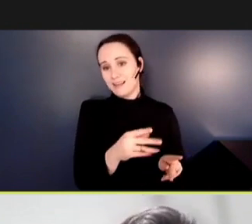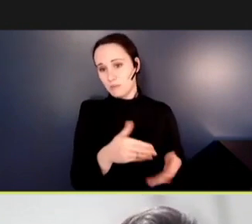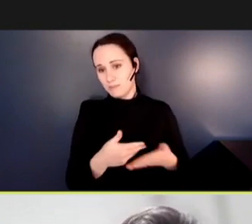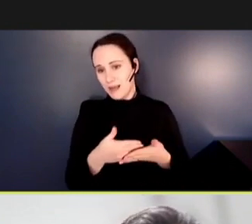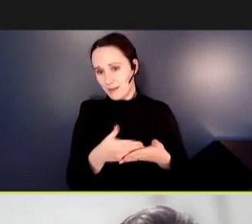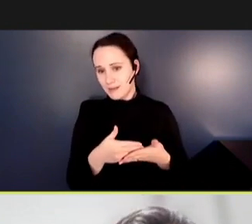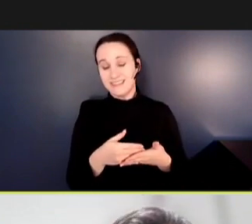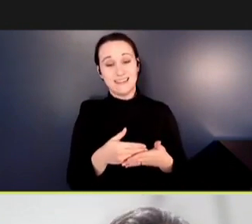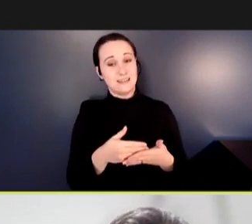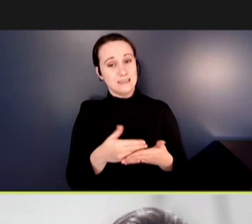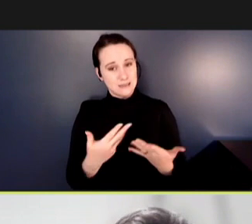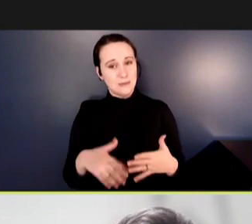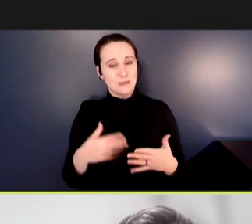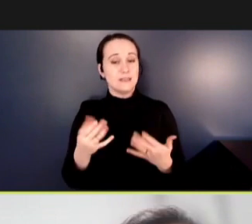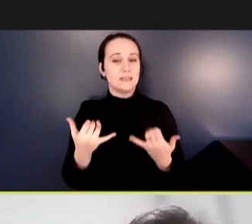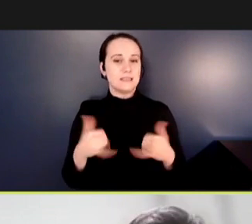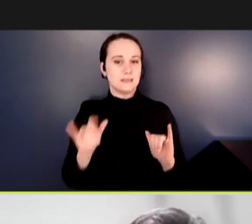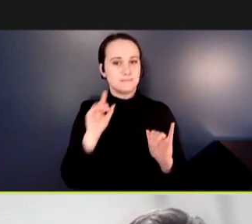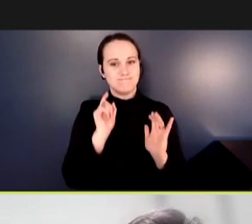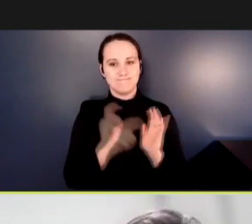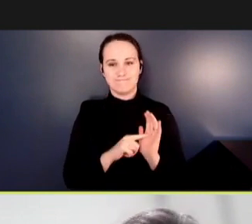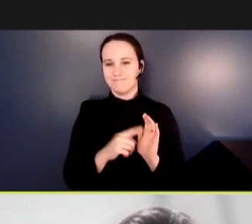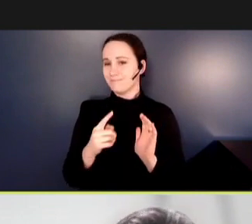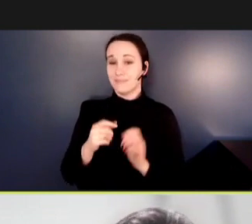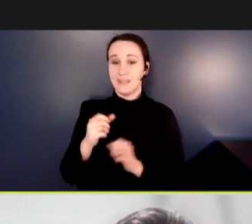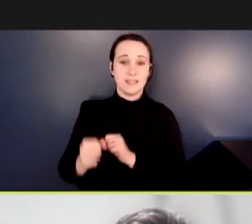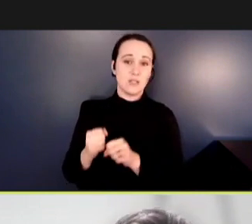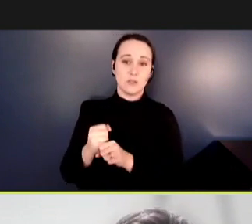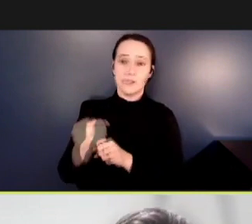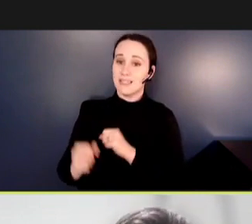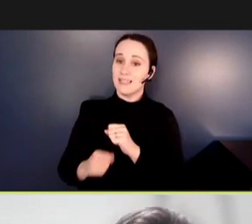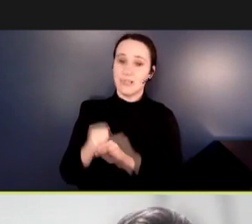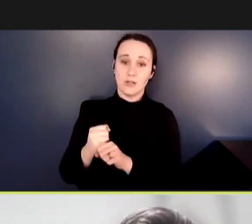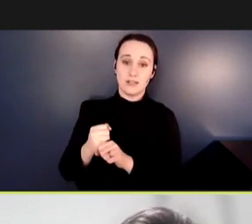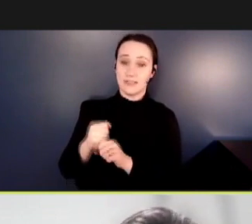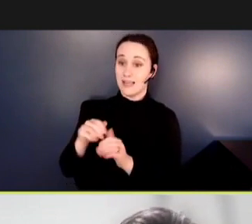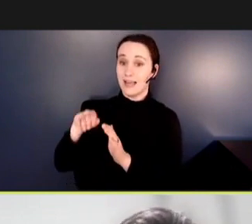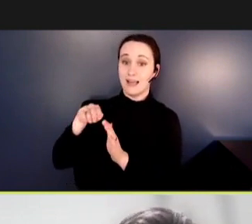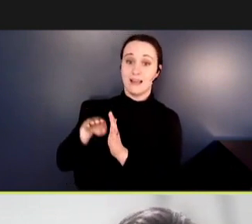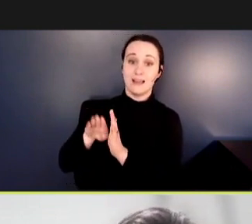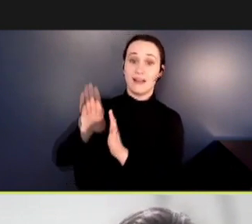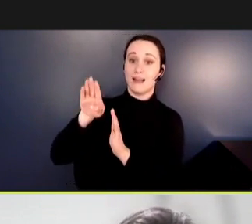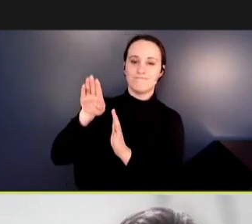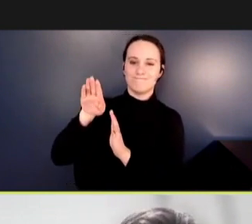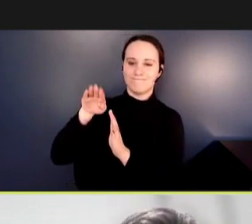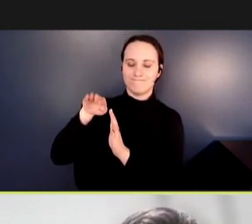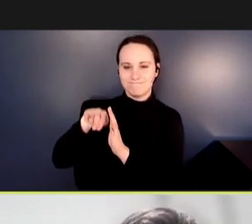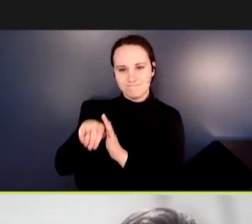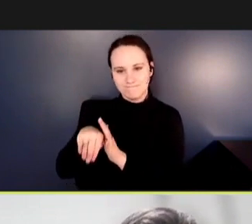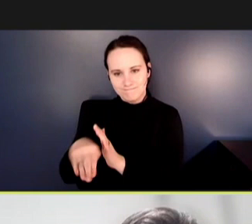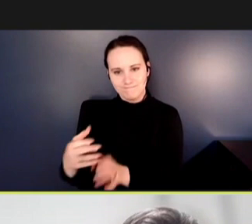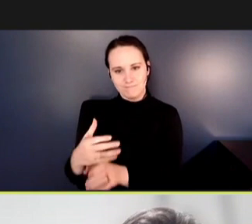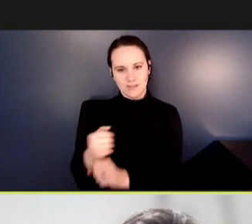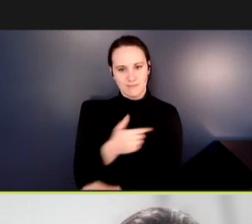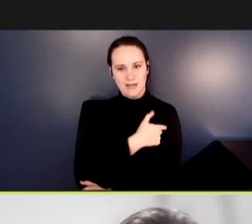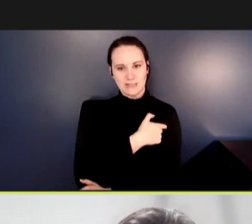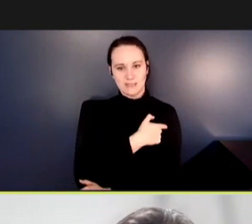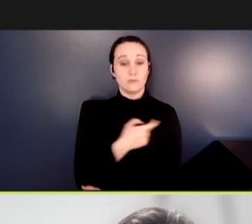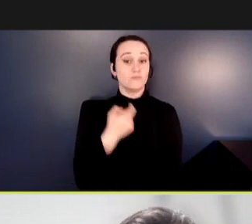we see that year after year, the uptake remains low. This is the most recent data from CDC and